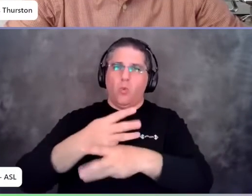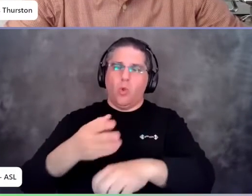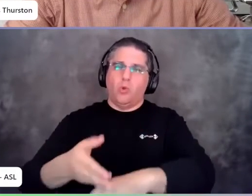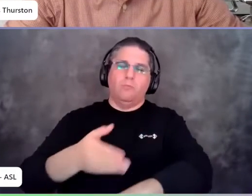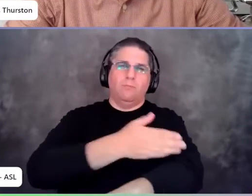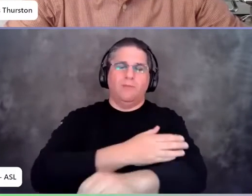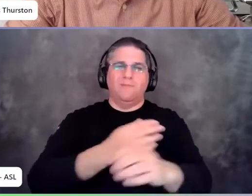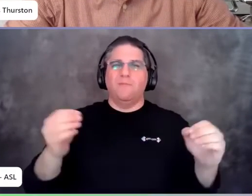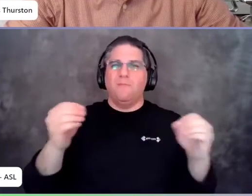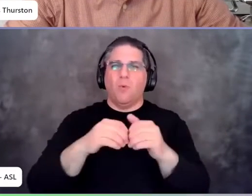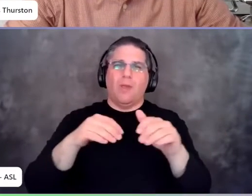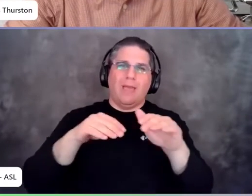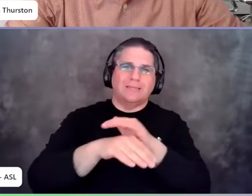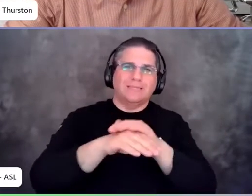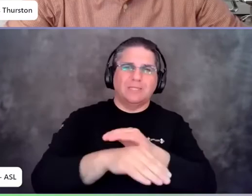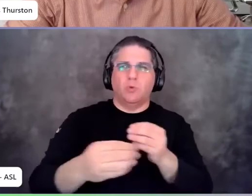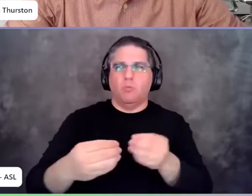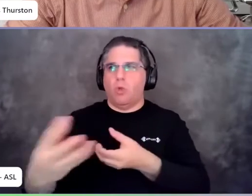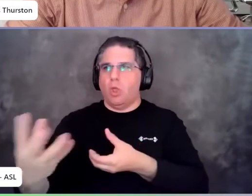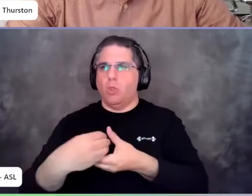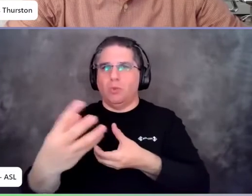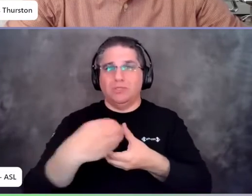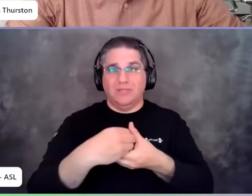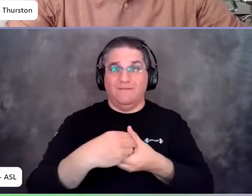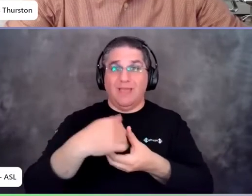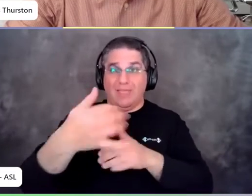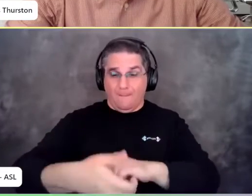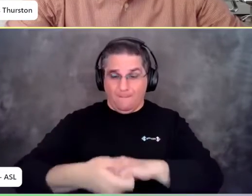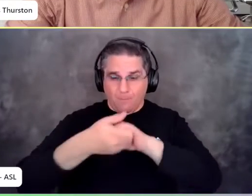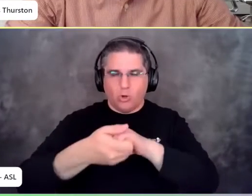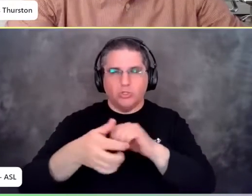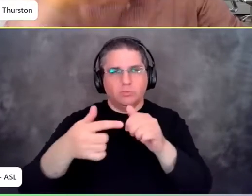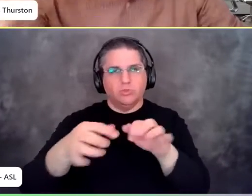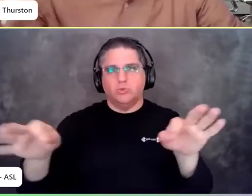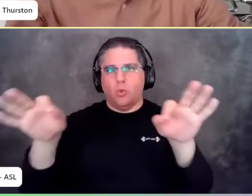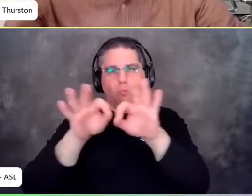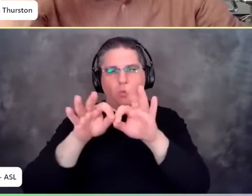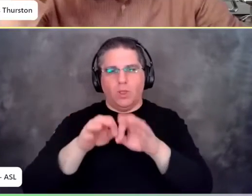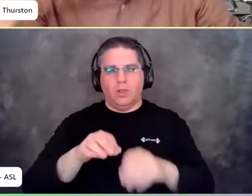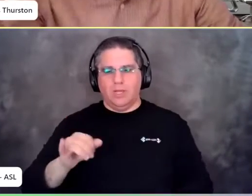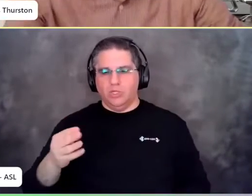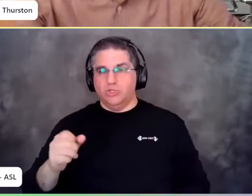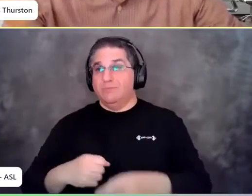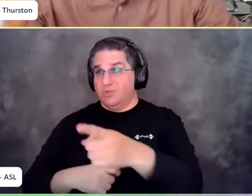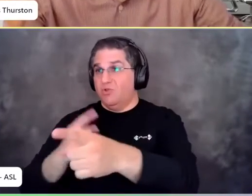look forward to partnering with you all, to create the most accessible and inclusive world possible in the future,